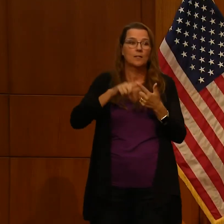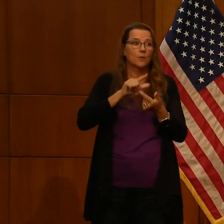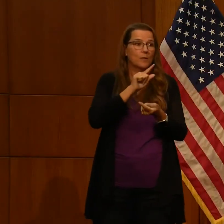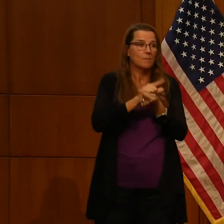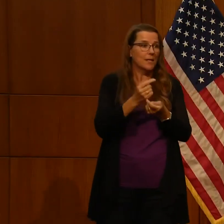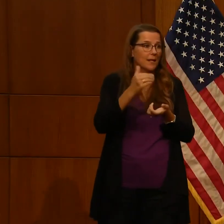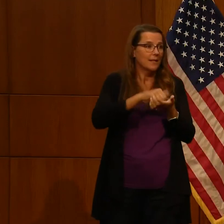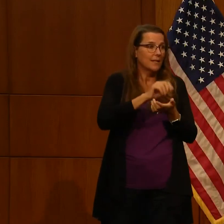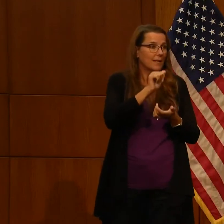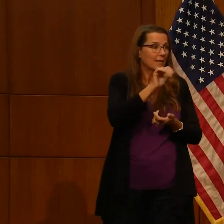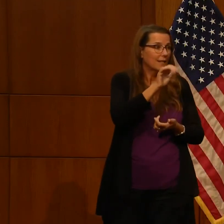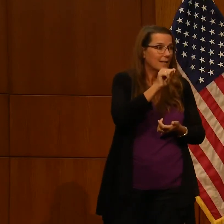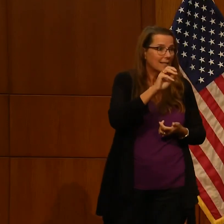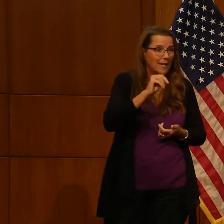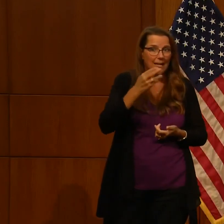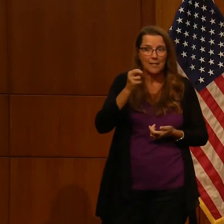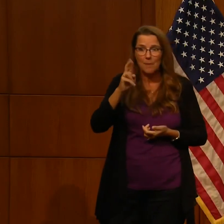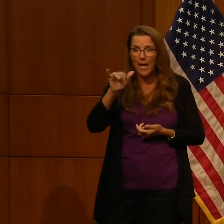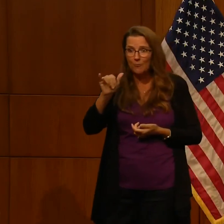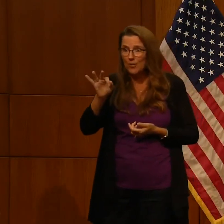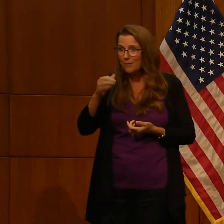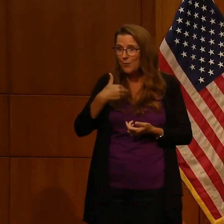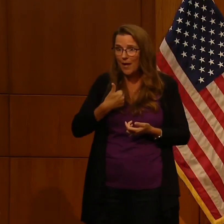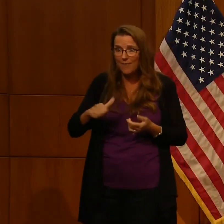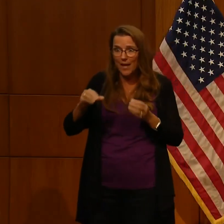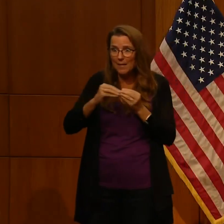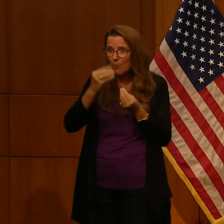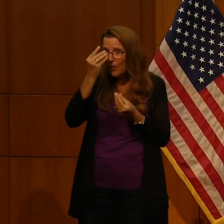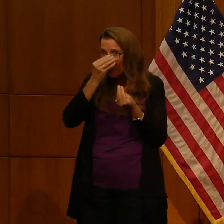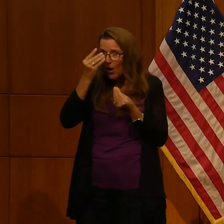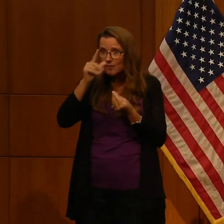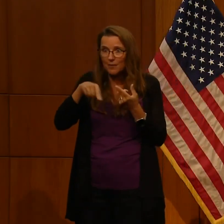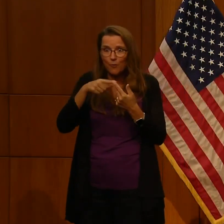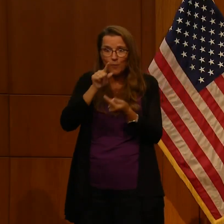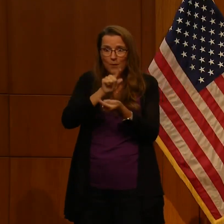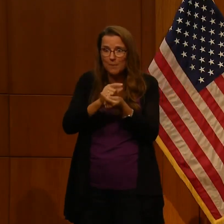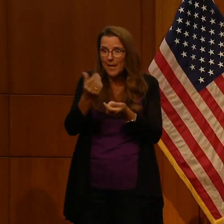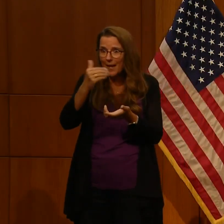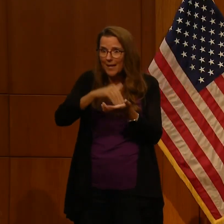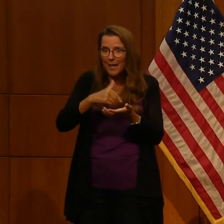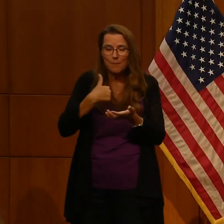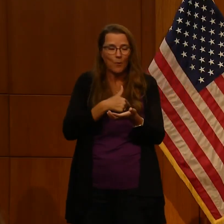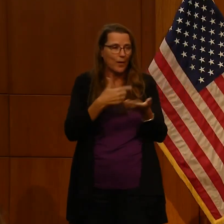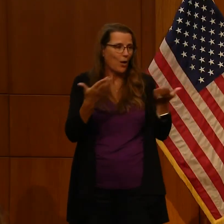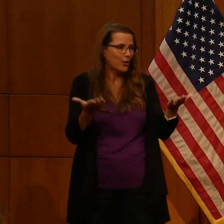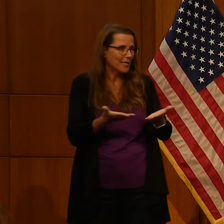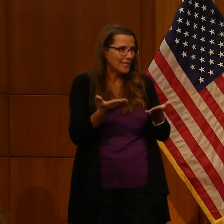GET THIS PANDEMIC BEHIND US. SO THANK YOU AND UNTIL WE MEET AGAIN, CAM AND HENRY, I DON'T